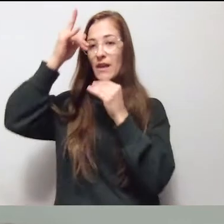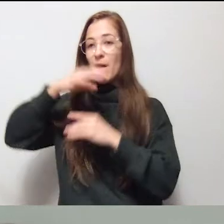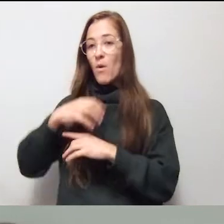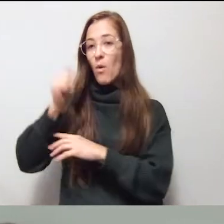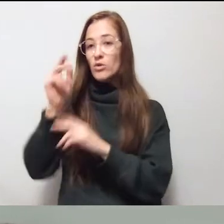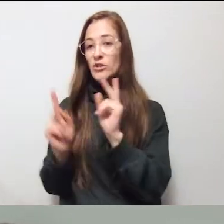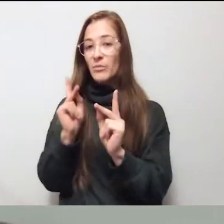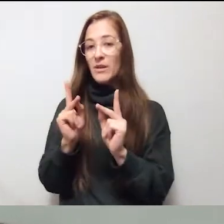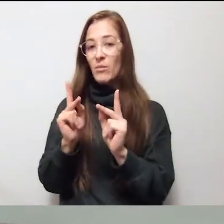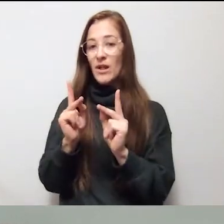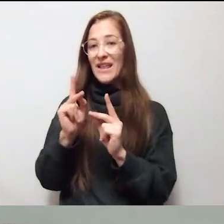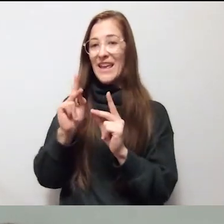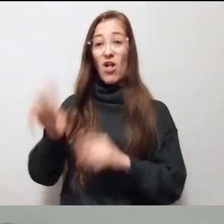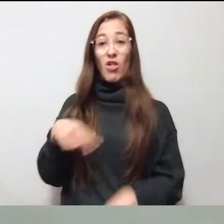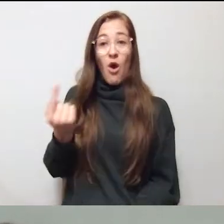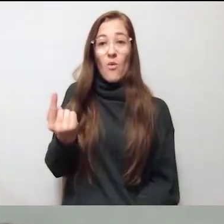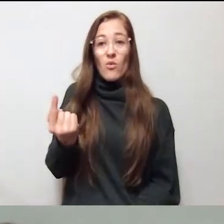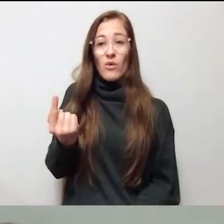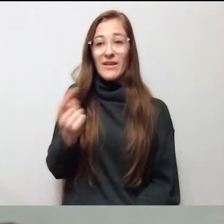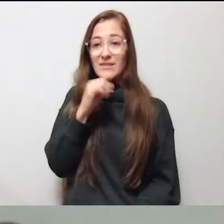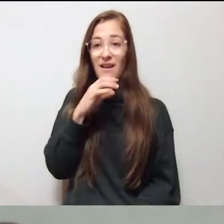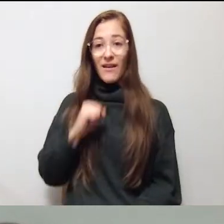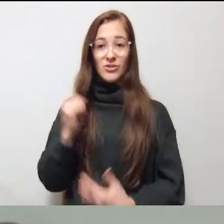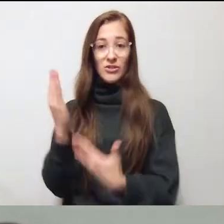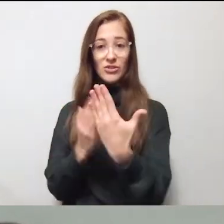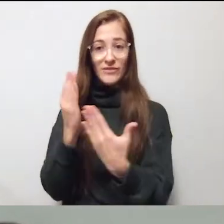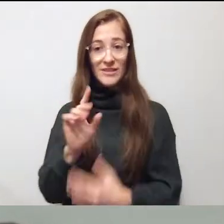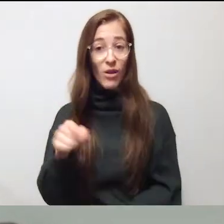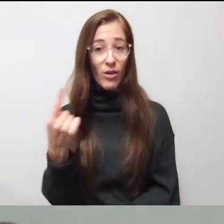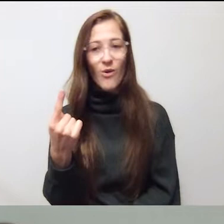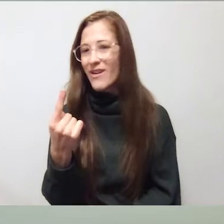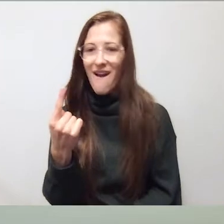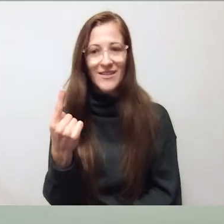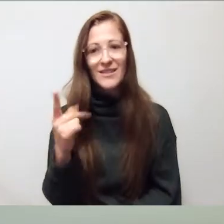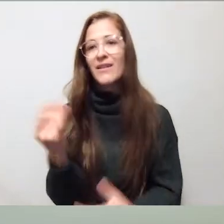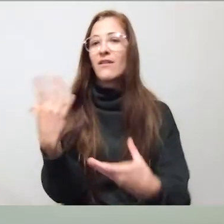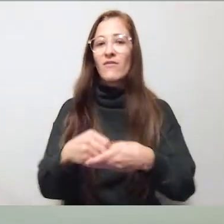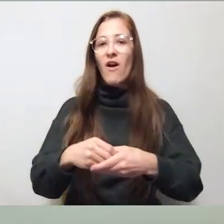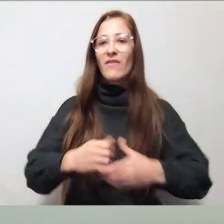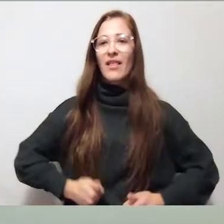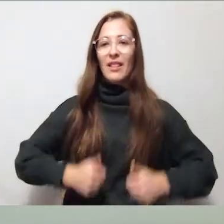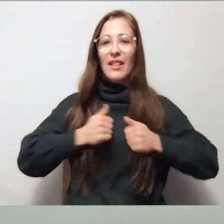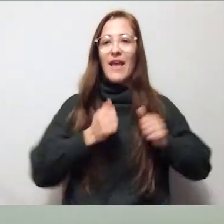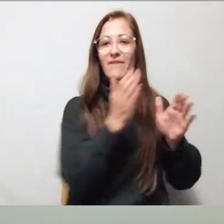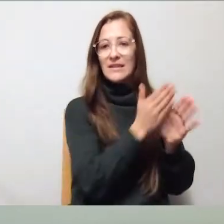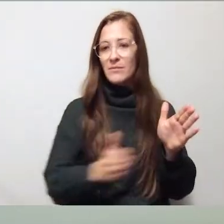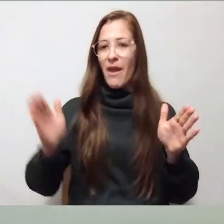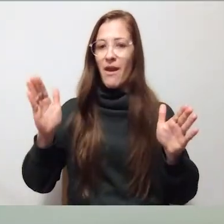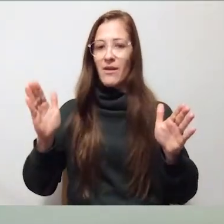in a silo, right? It's not just aging services. Aging is part of a lifespan. Disability work is also part of that lifespan.